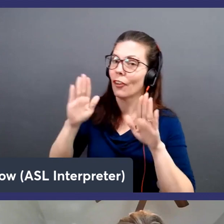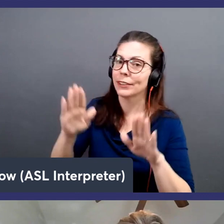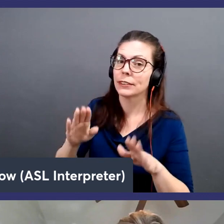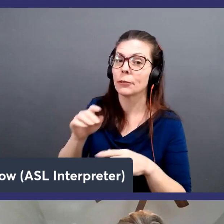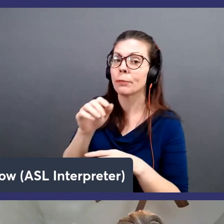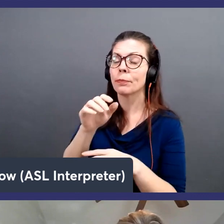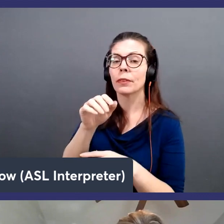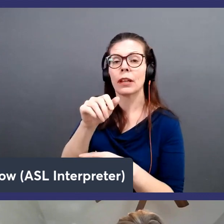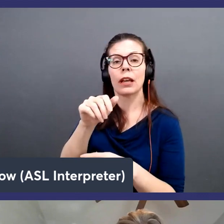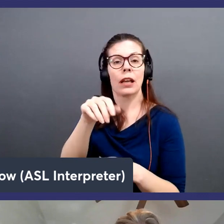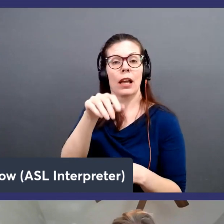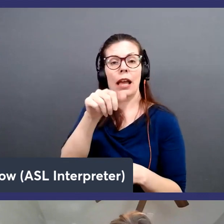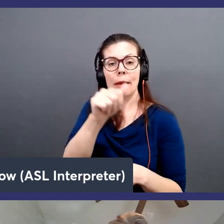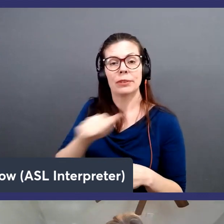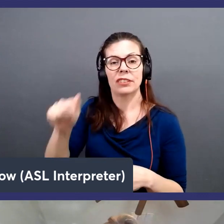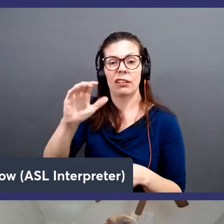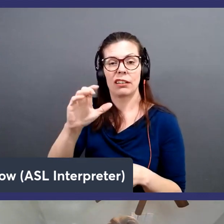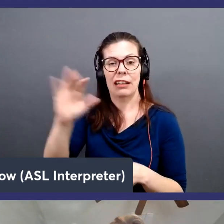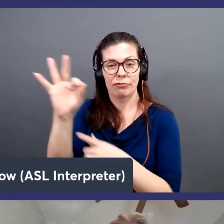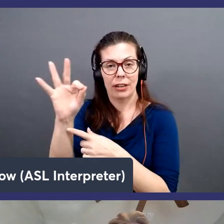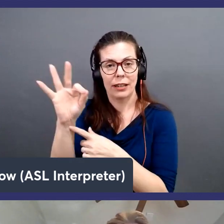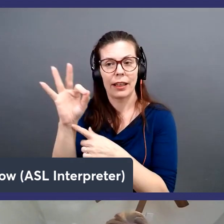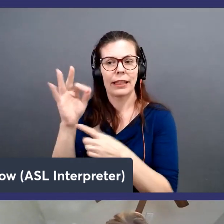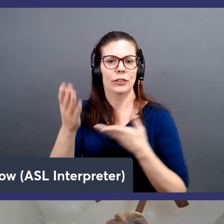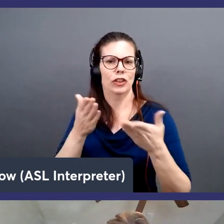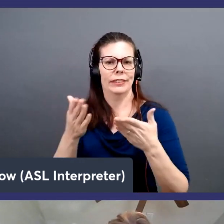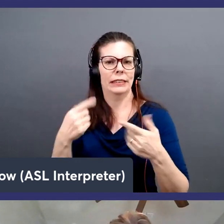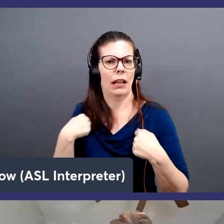it's a service that I've used over the years.